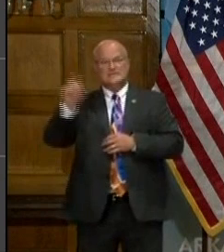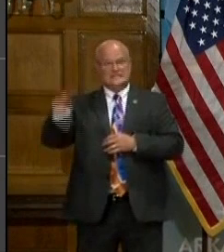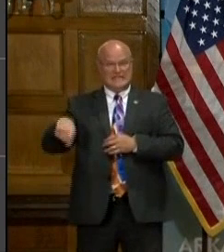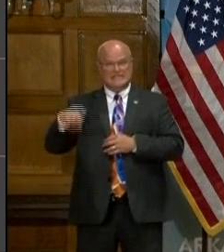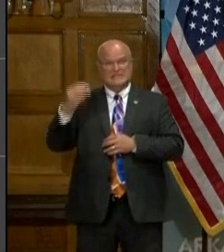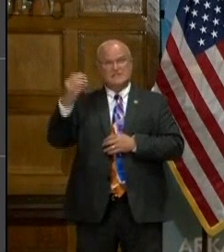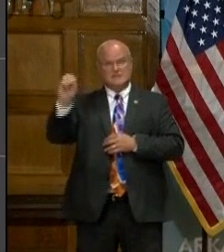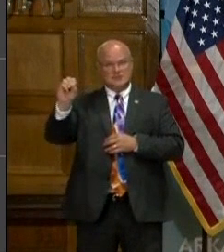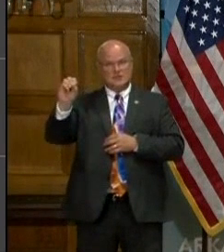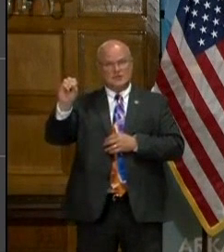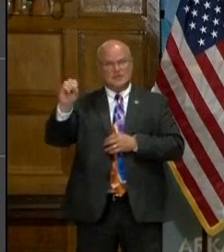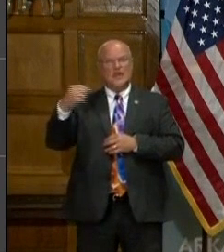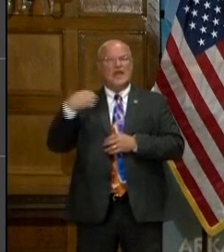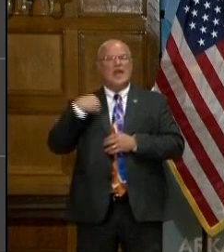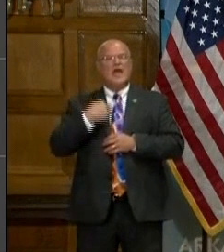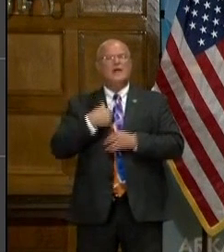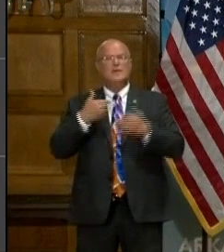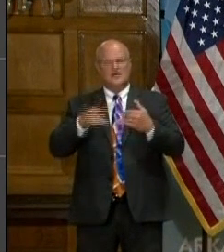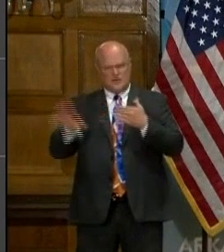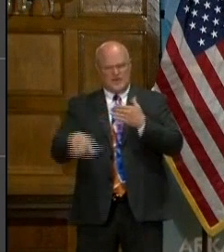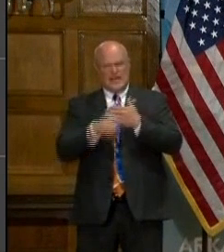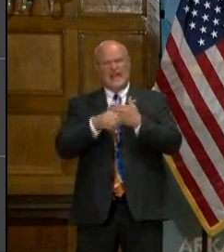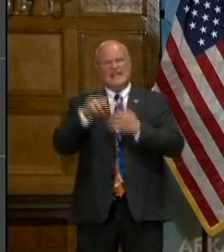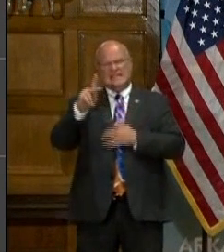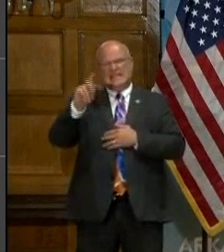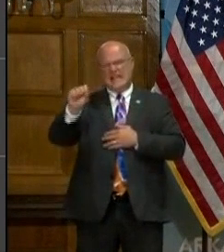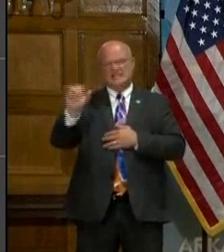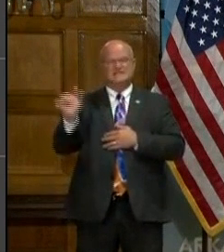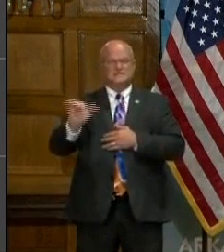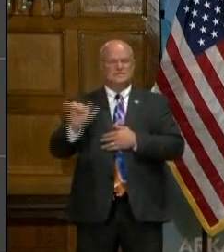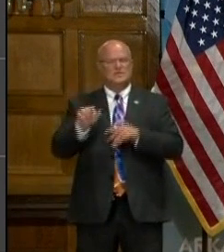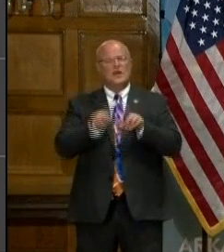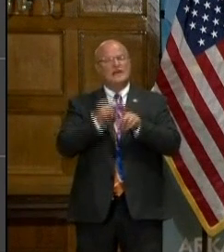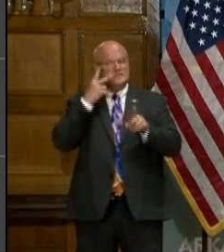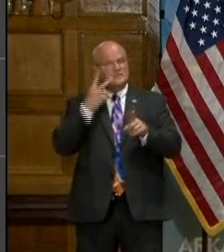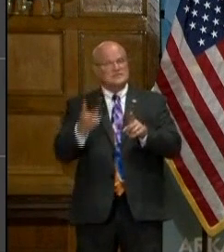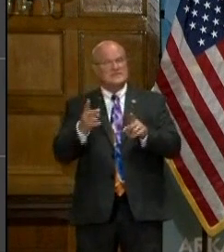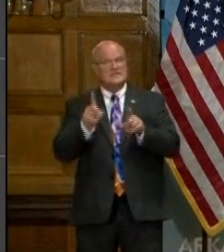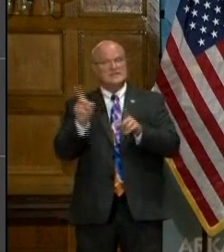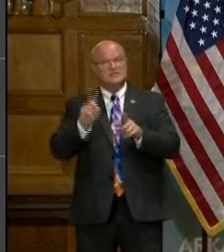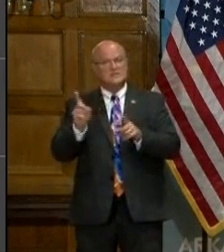ARKANSAS HAS MOVED TO THIRD AMONG FLORIDA, GEORGIA, MISSISSIPPI, OKLAHOMA, KENTUCKY, SOUTH CAROLINA,